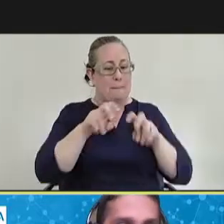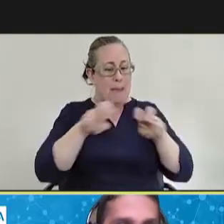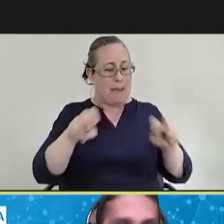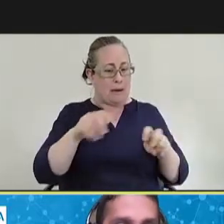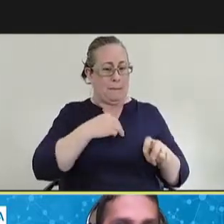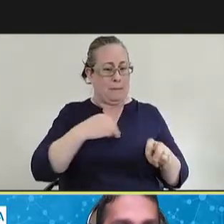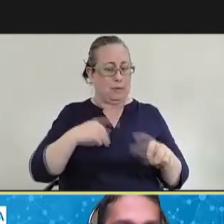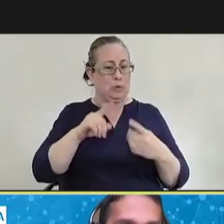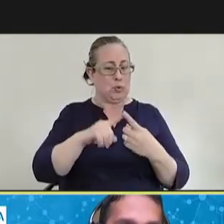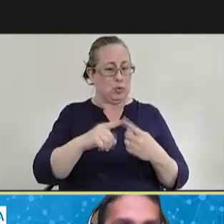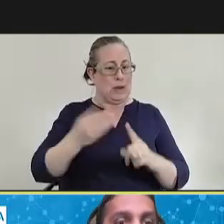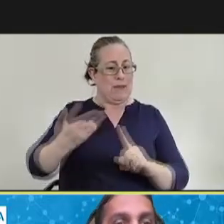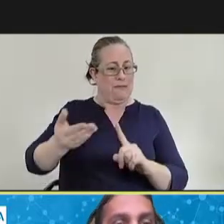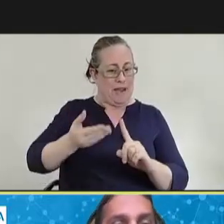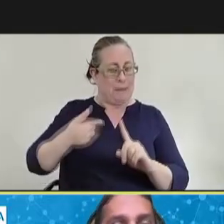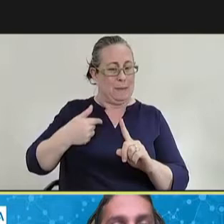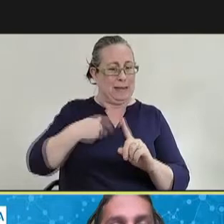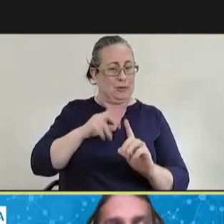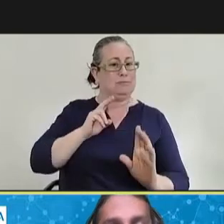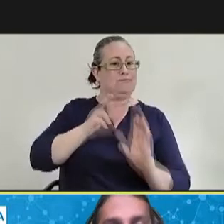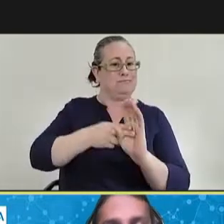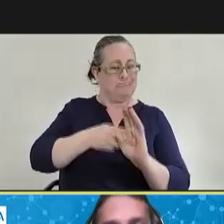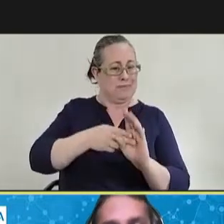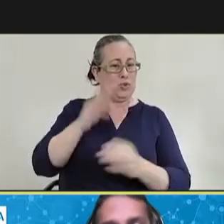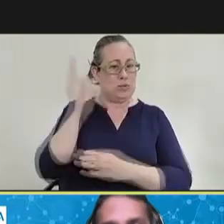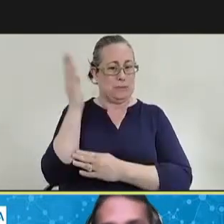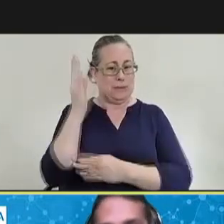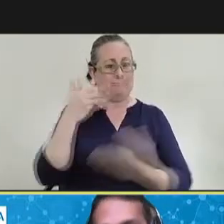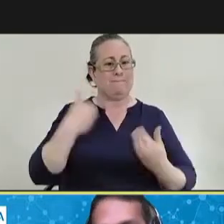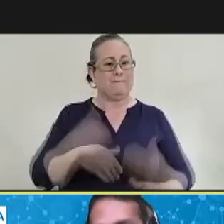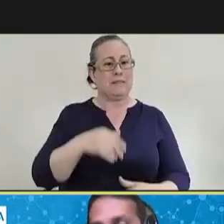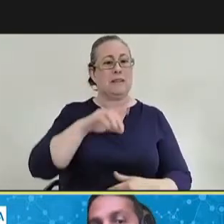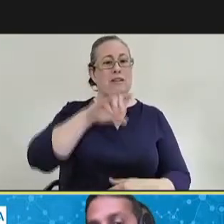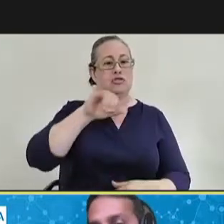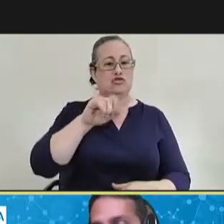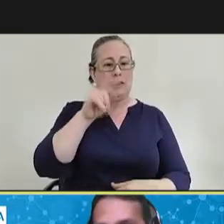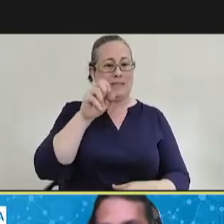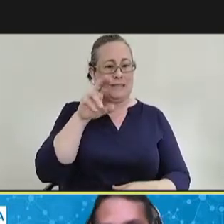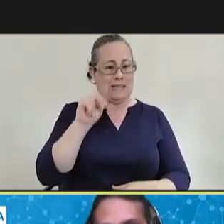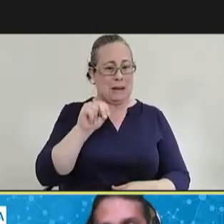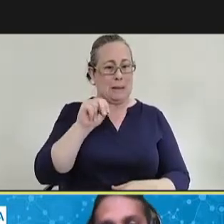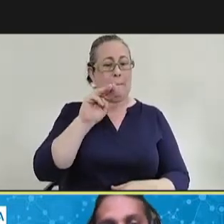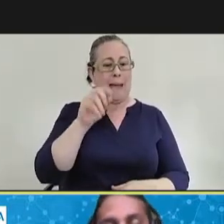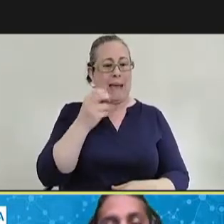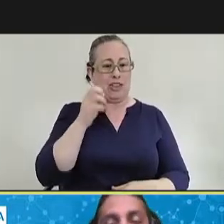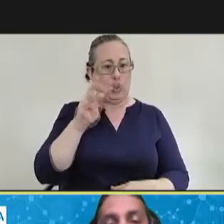opportunity to speak. My name is Justin Matthew. I'm a policy analyst within the